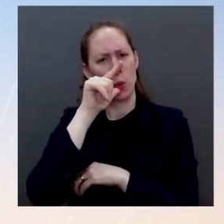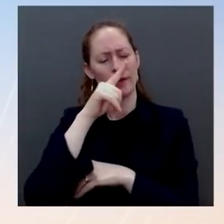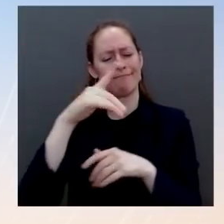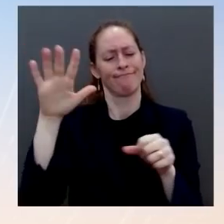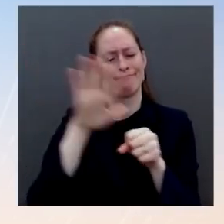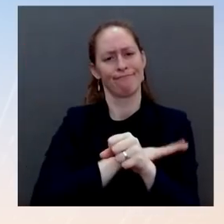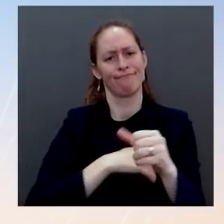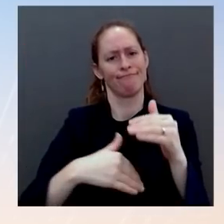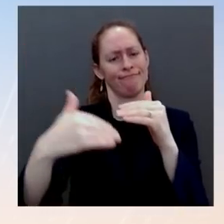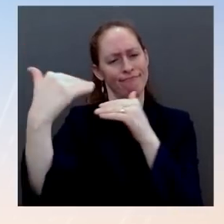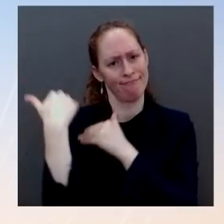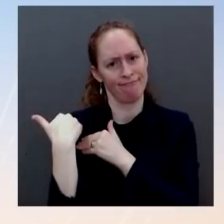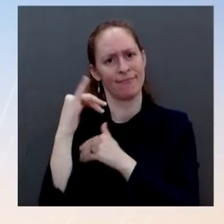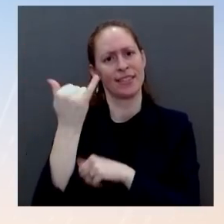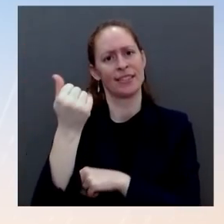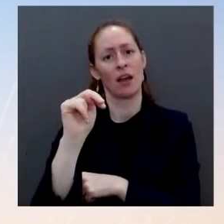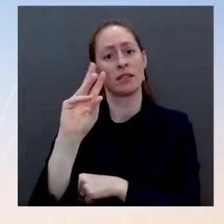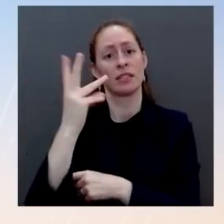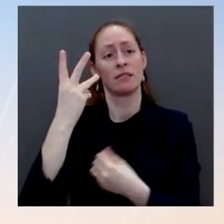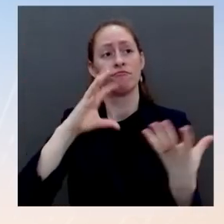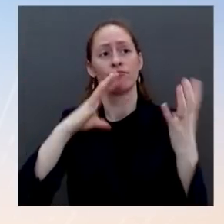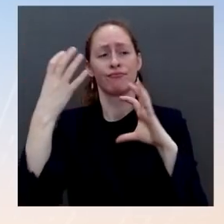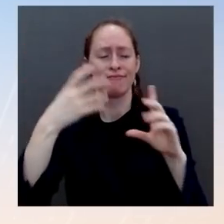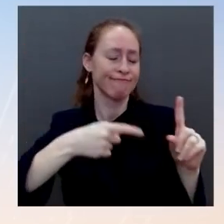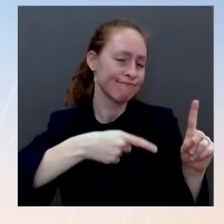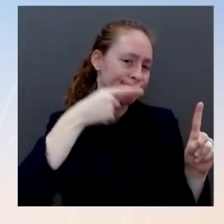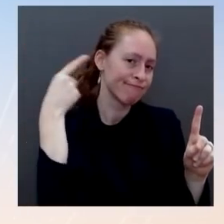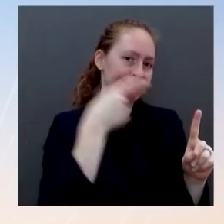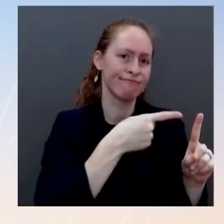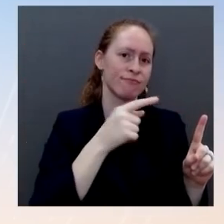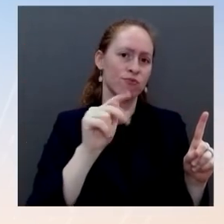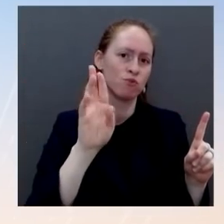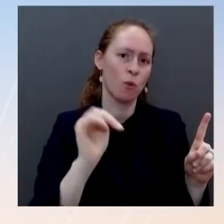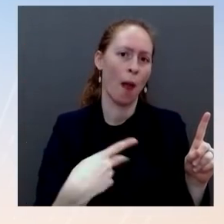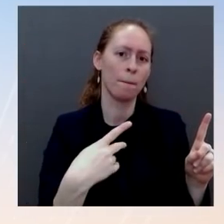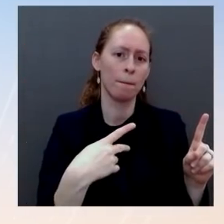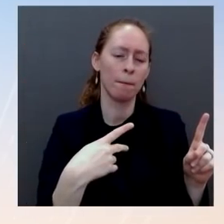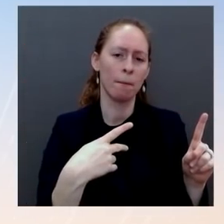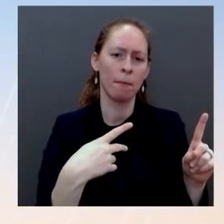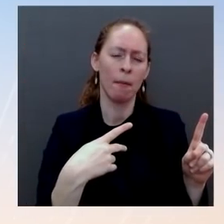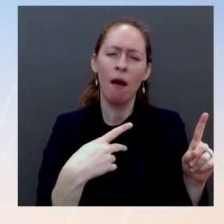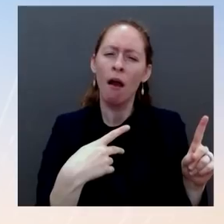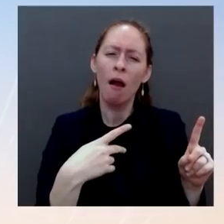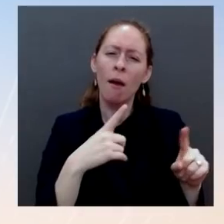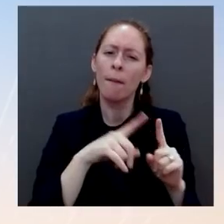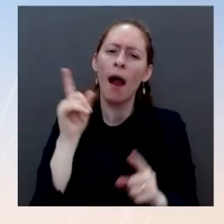the former president, I should say, should face. What consequences does he think he should face? Ms. Psaki: He's going to leave that to his